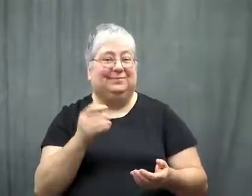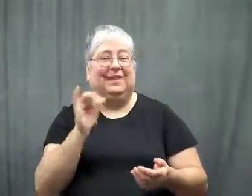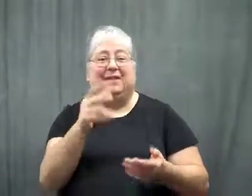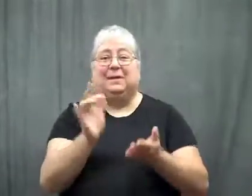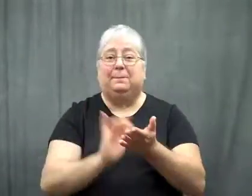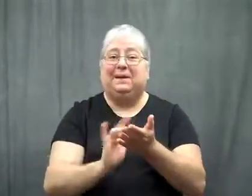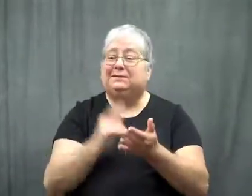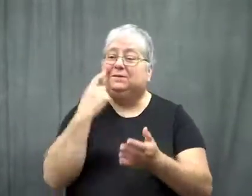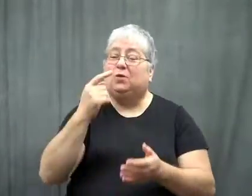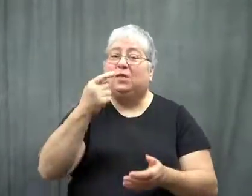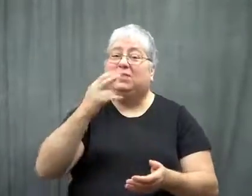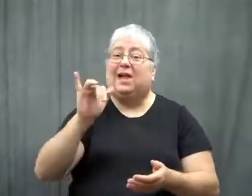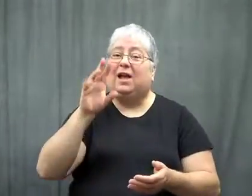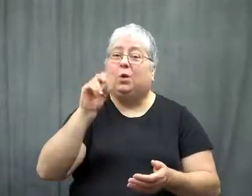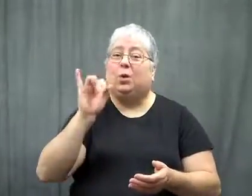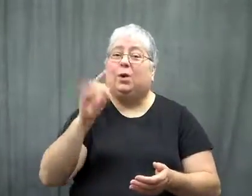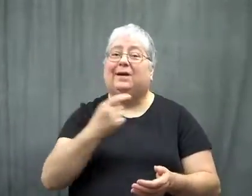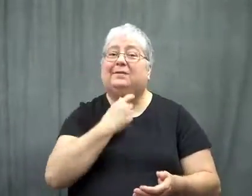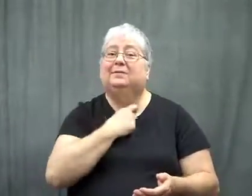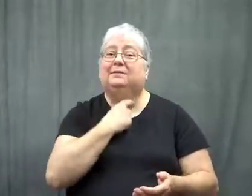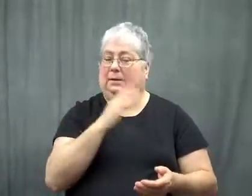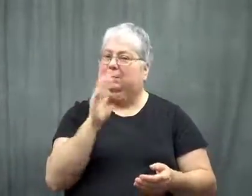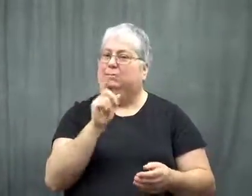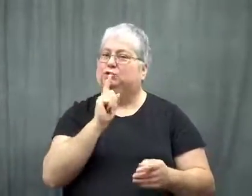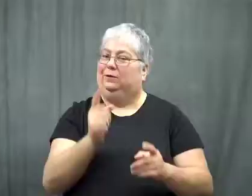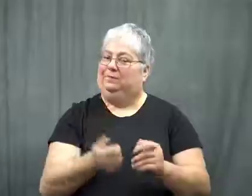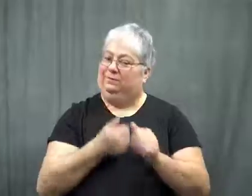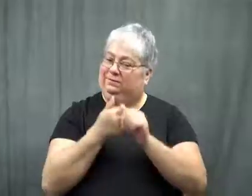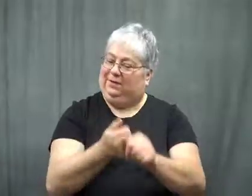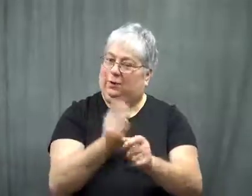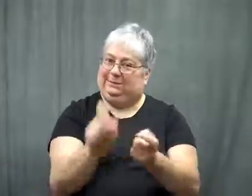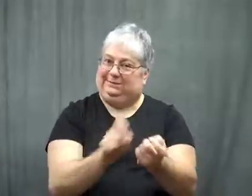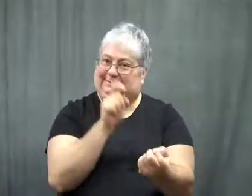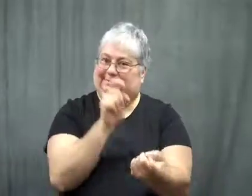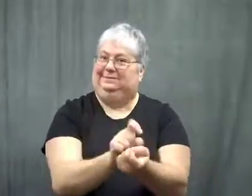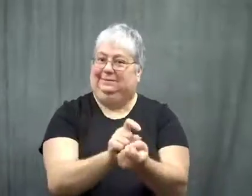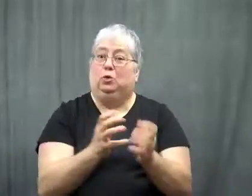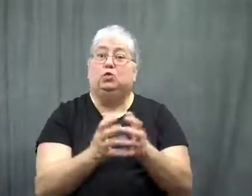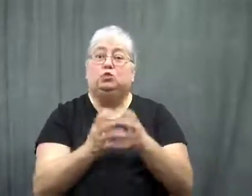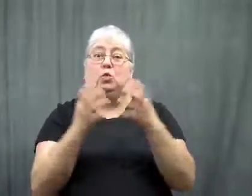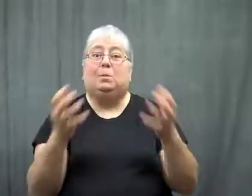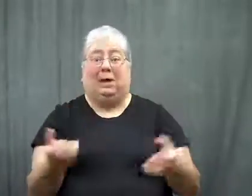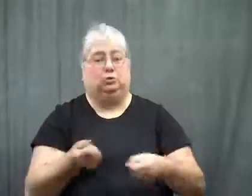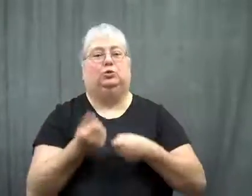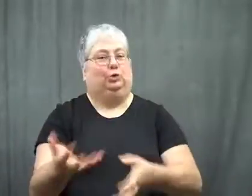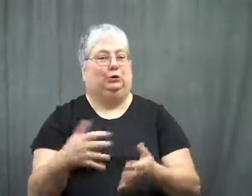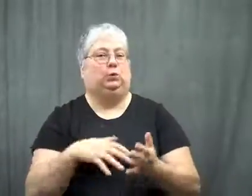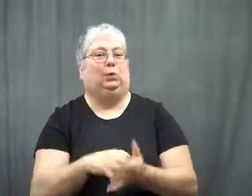If you take thyroid medication, make sure you follow the dosage. Too much increases risk.